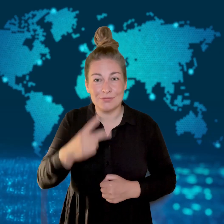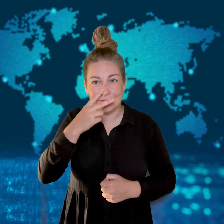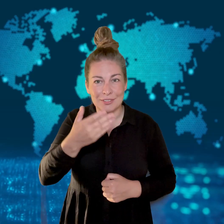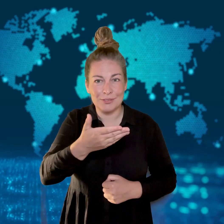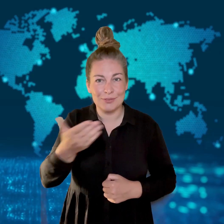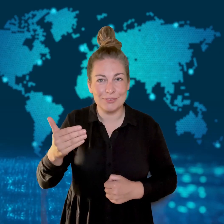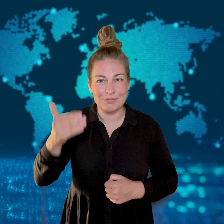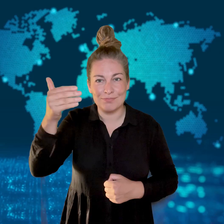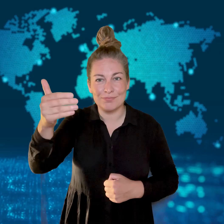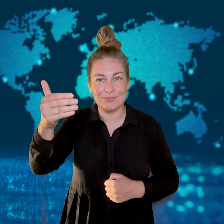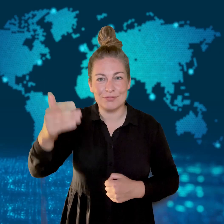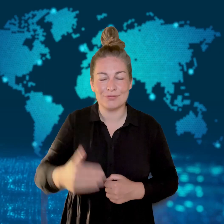See you next time!